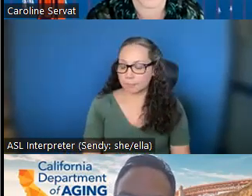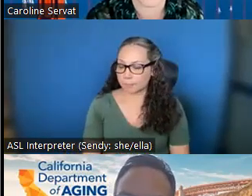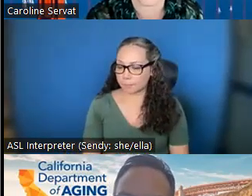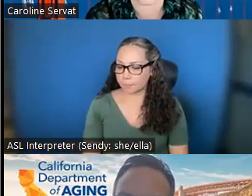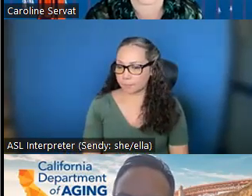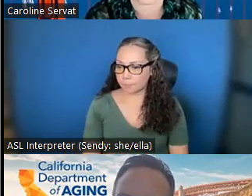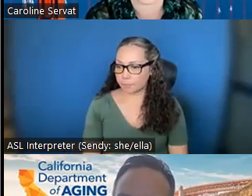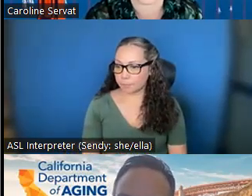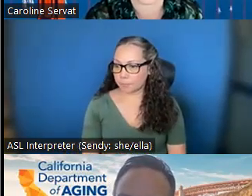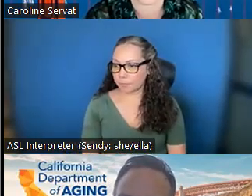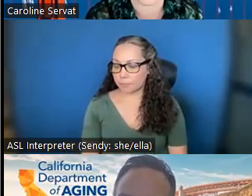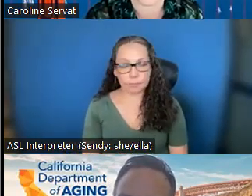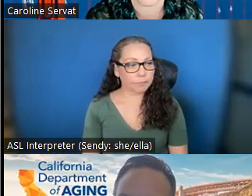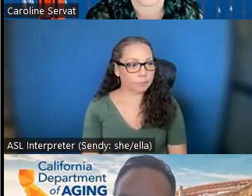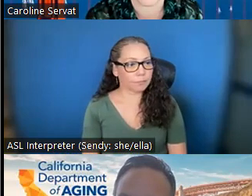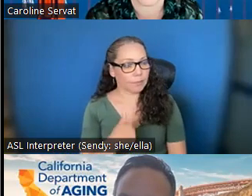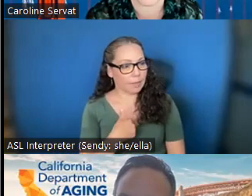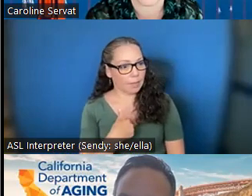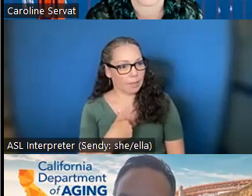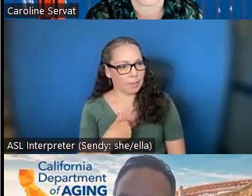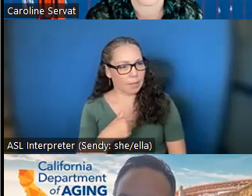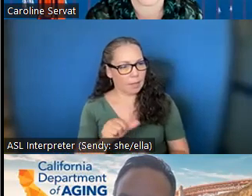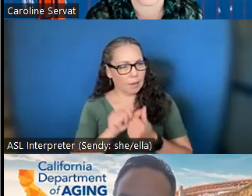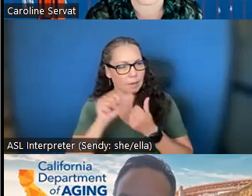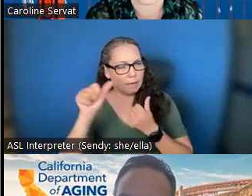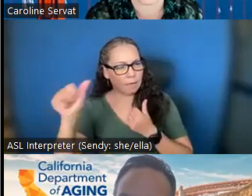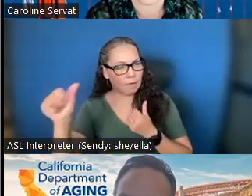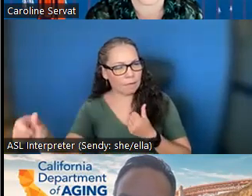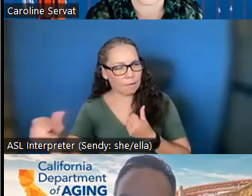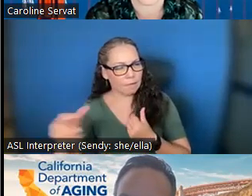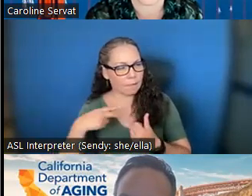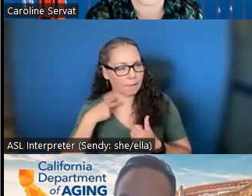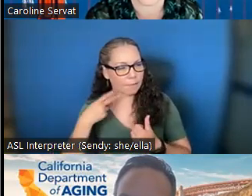I'm really amazed that manette has been able to do as well with capturing all of